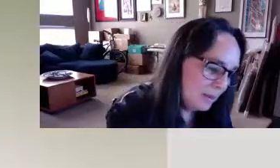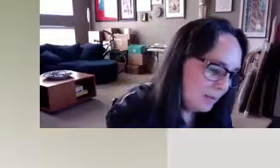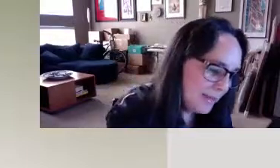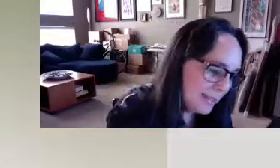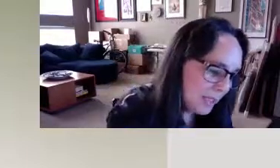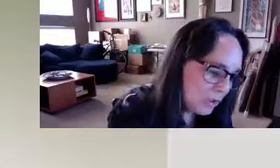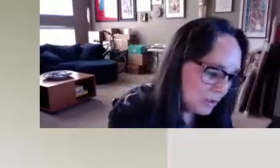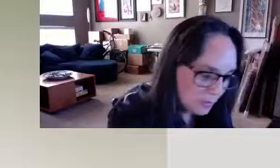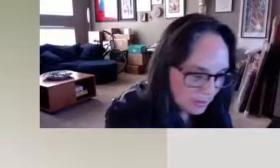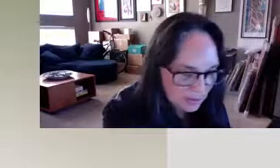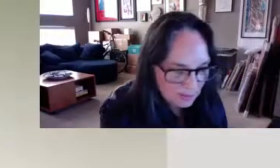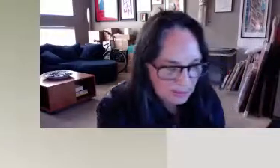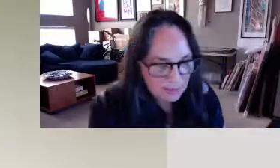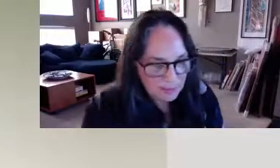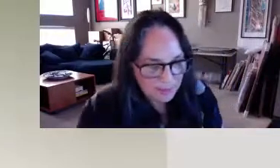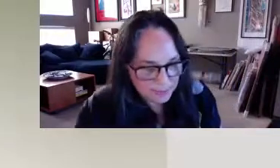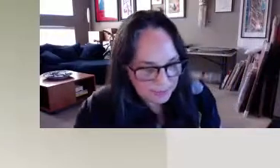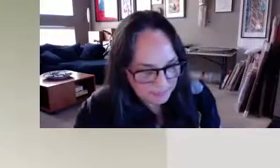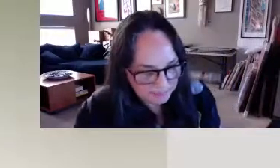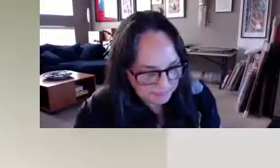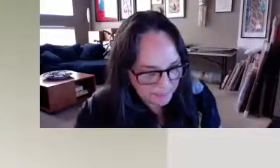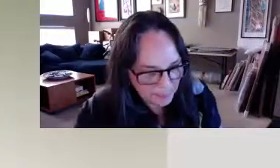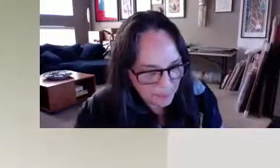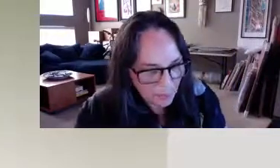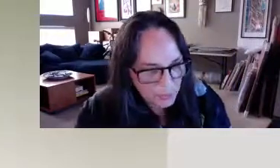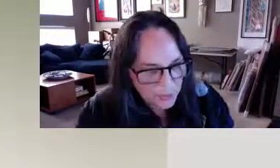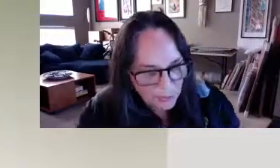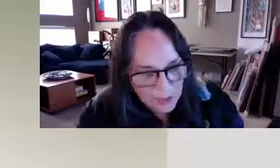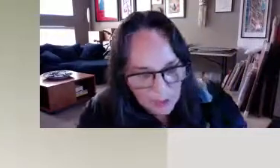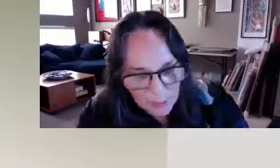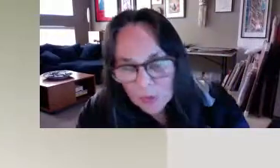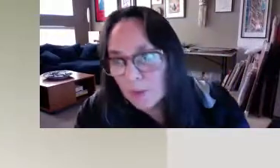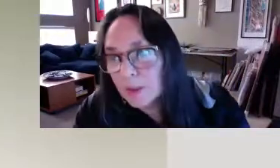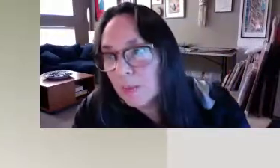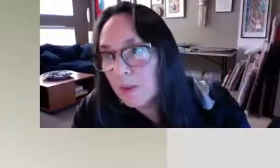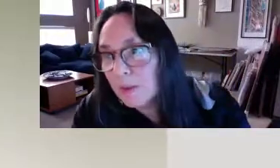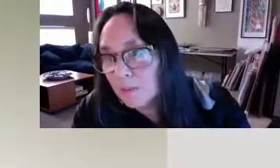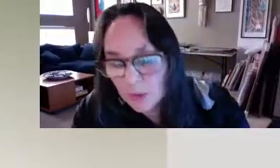investigations really but also i think i was thinking about because i've been in one of